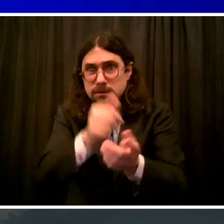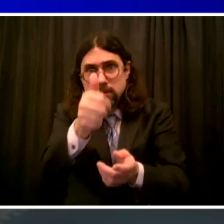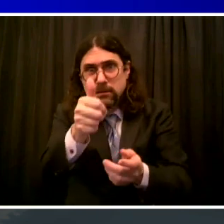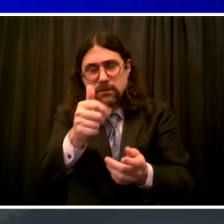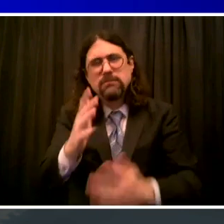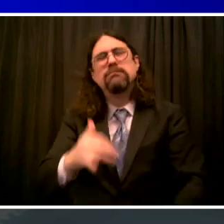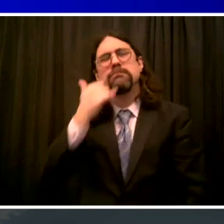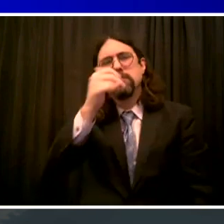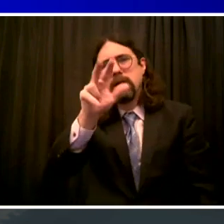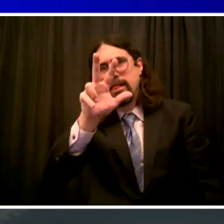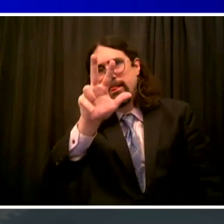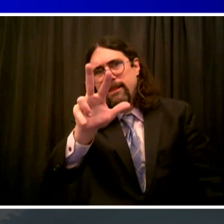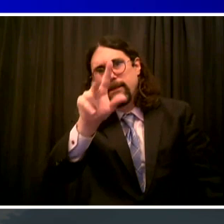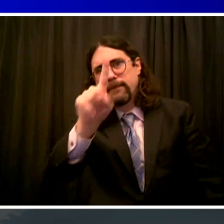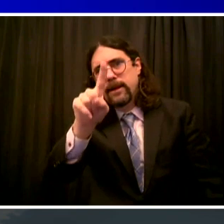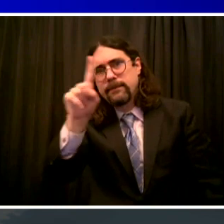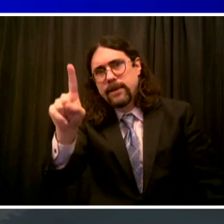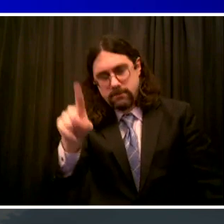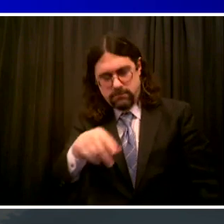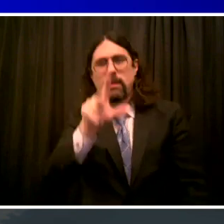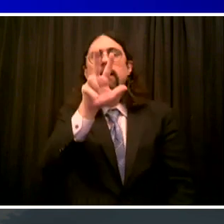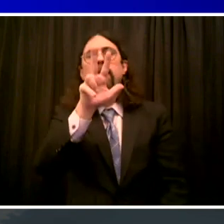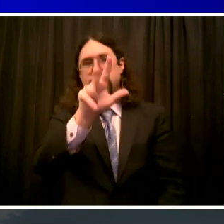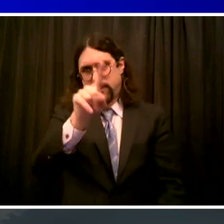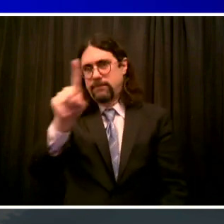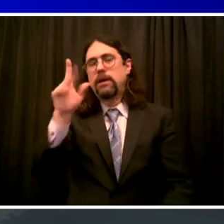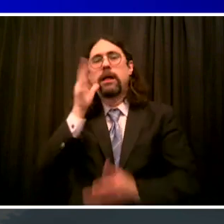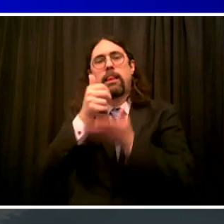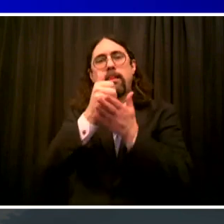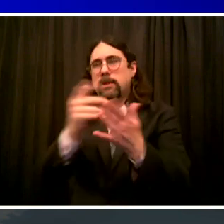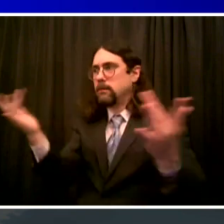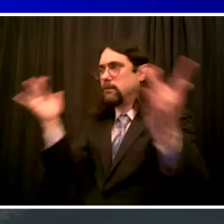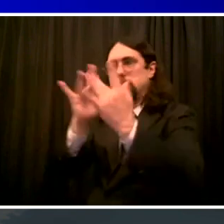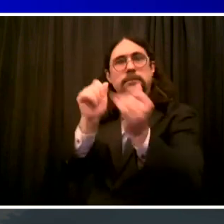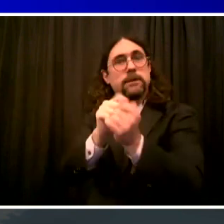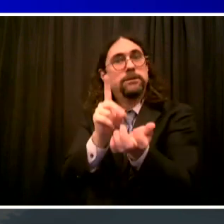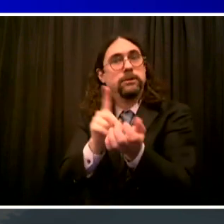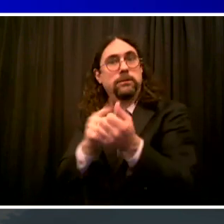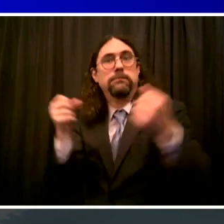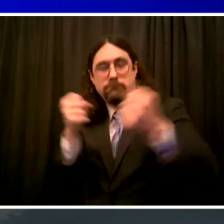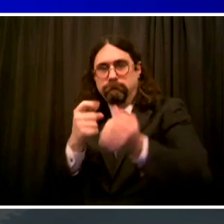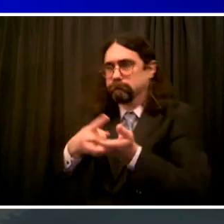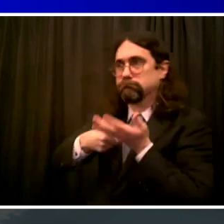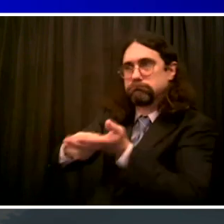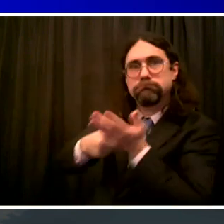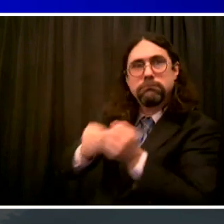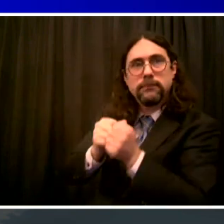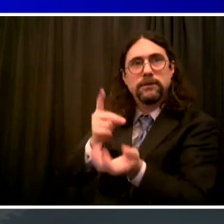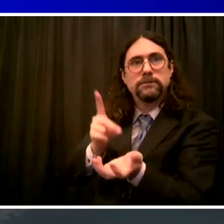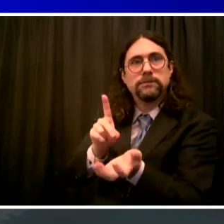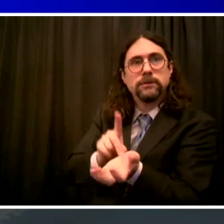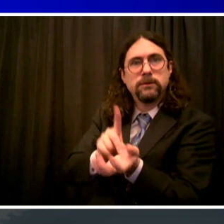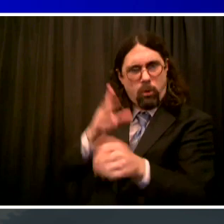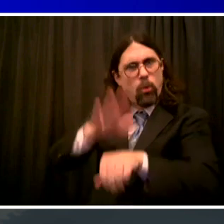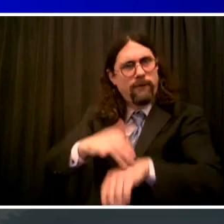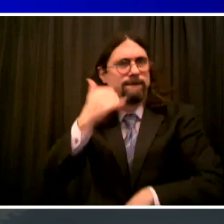AGAIN, WHO DOES NOT HAVE THEIR OWN DOCTOR. YOU CAN CALL 311 AND GET CONNECT